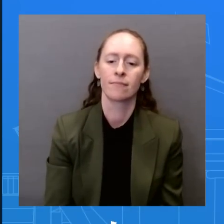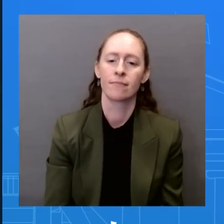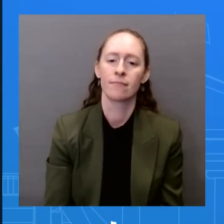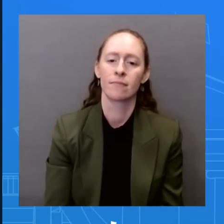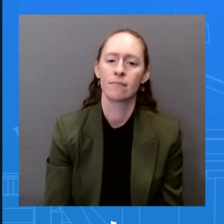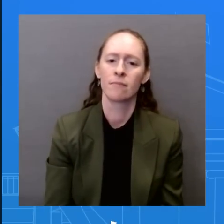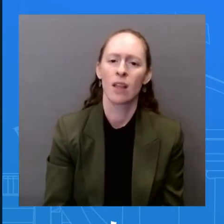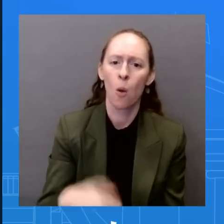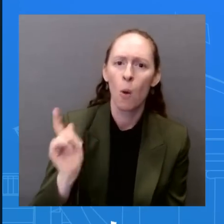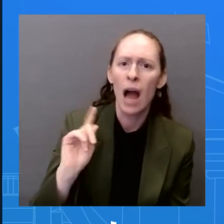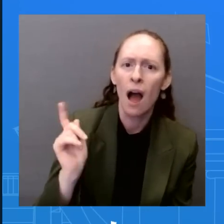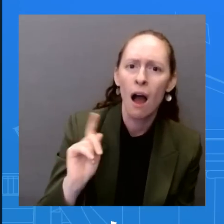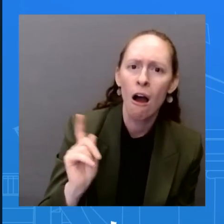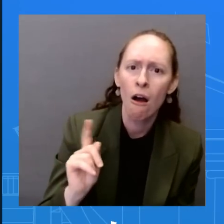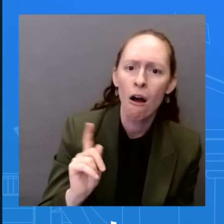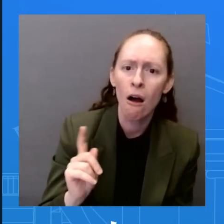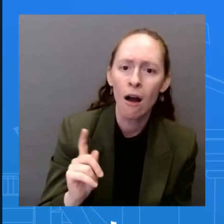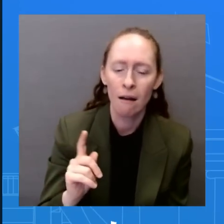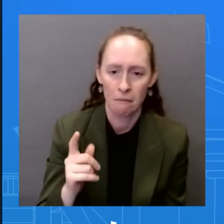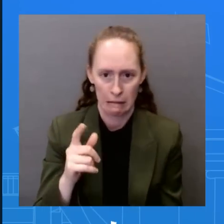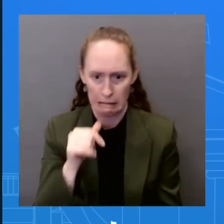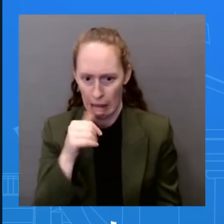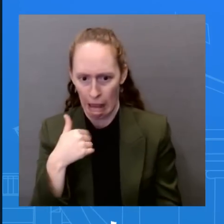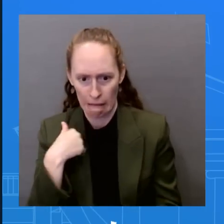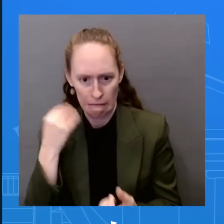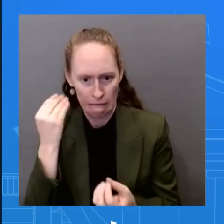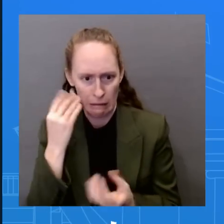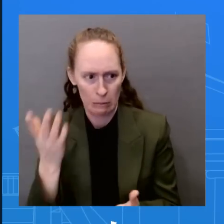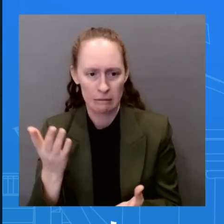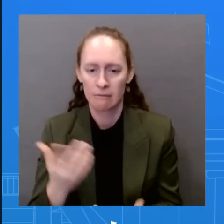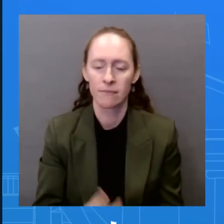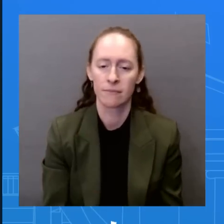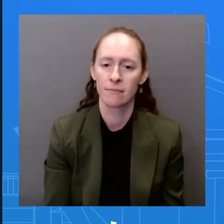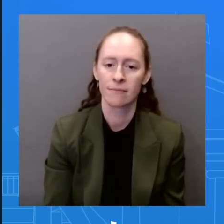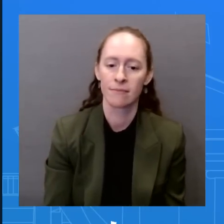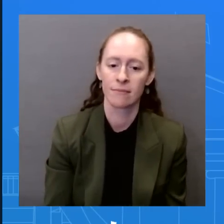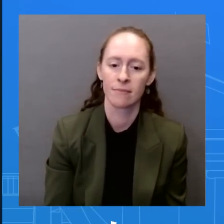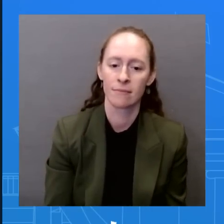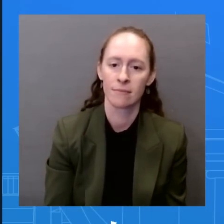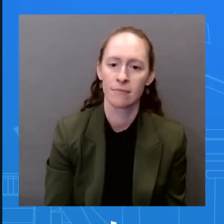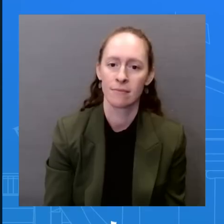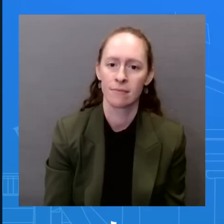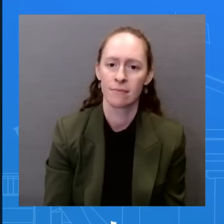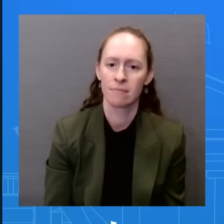I don't have specifics on where they had lunch -- but they spoke to it. I can't remember which one. One of the Presidents